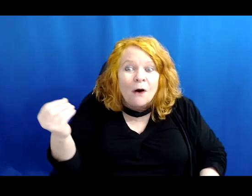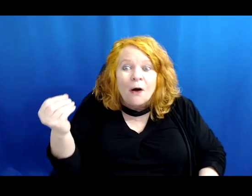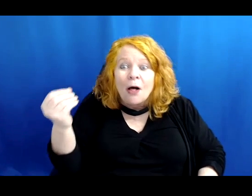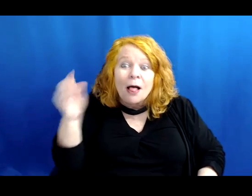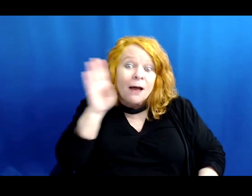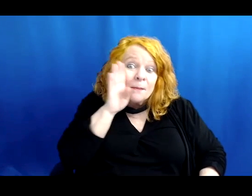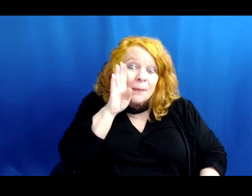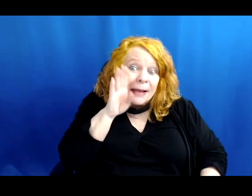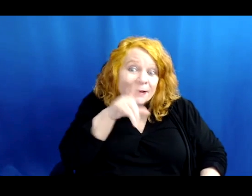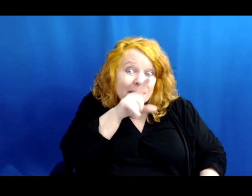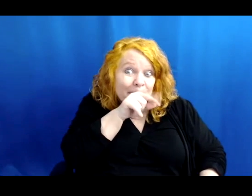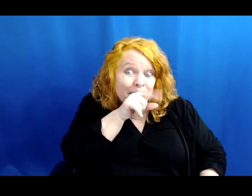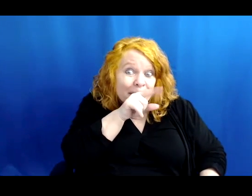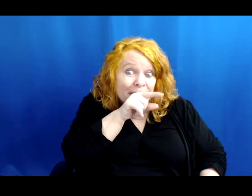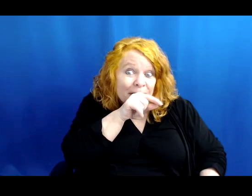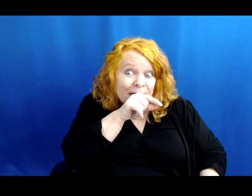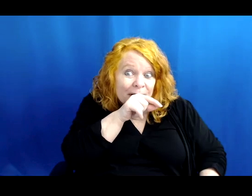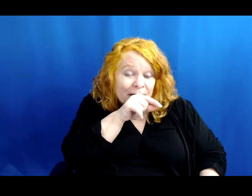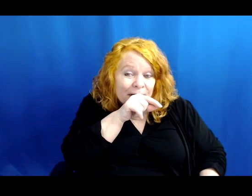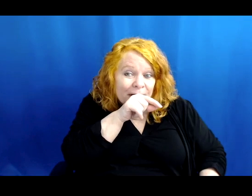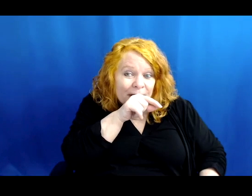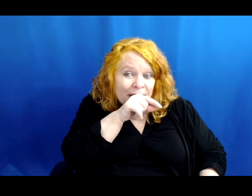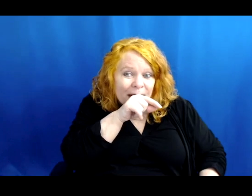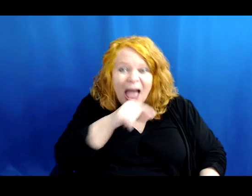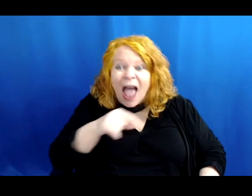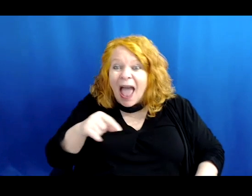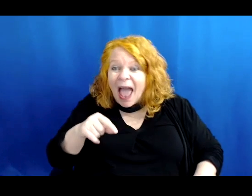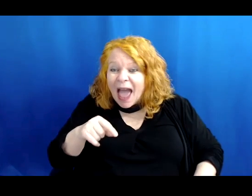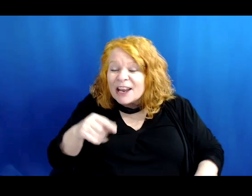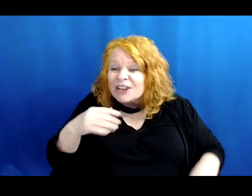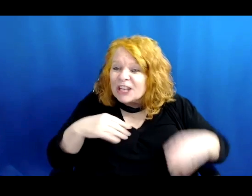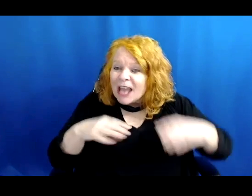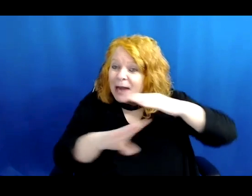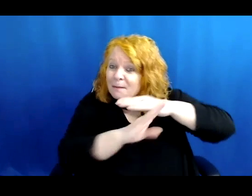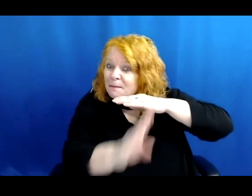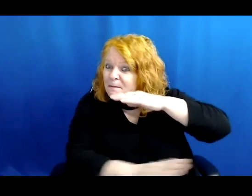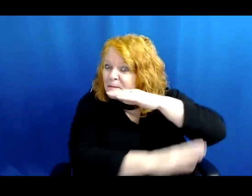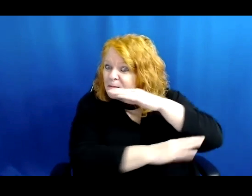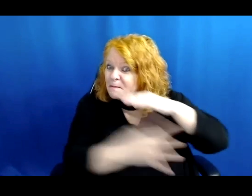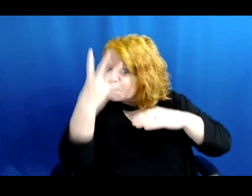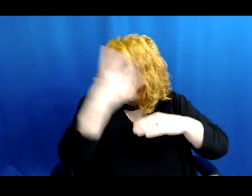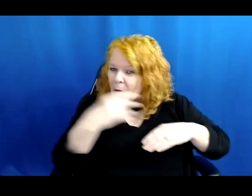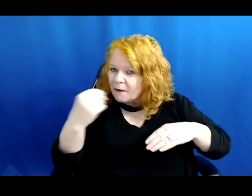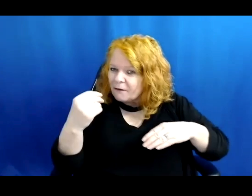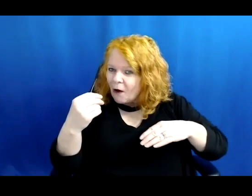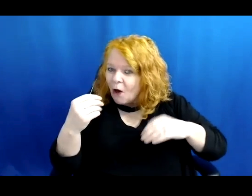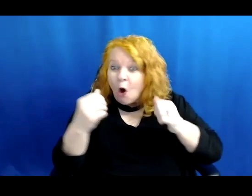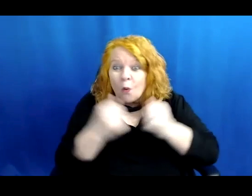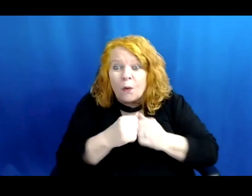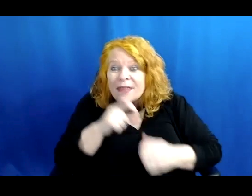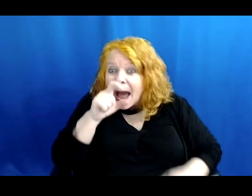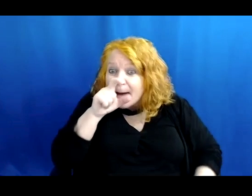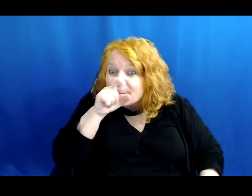Betty Bird and she was carrying in a beautiful big basket a parrot. Wow! That looked really